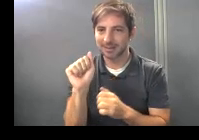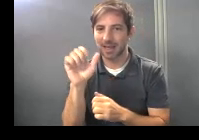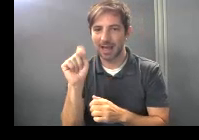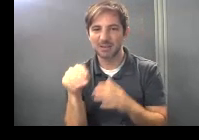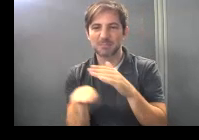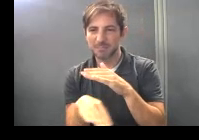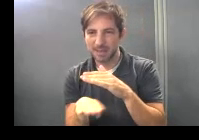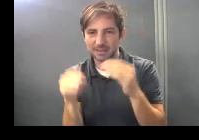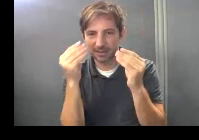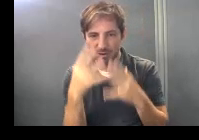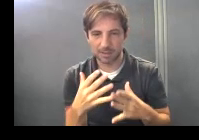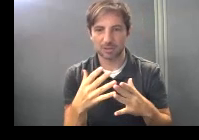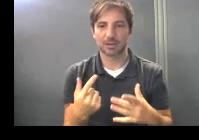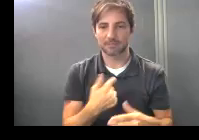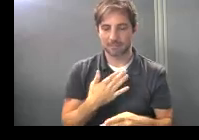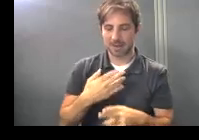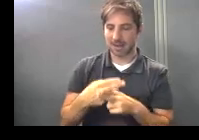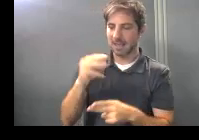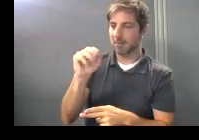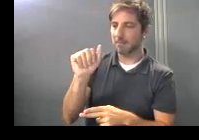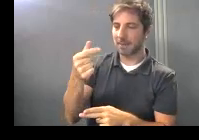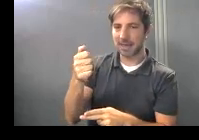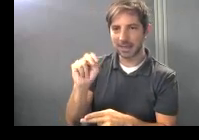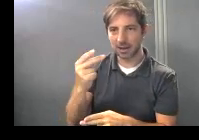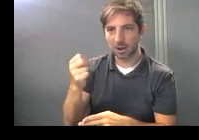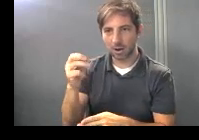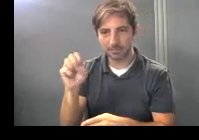I'M A WHITE WOMAN IN MY EARLY 40S WITH LONG GRAY HAIR.